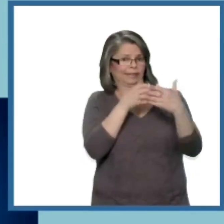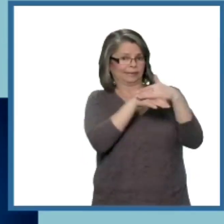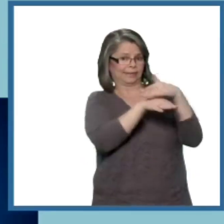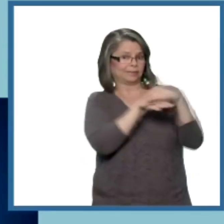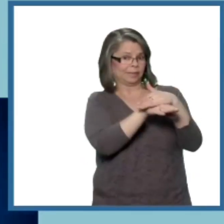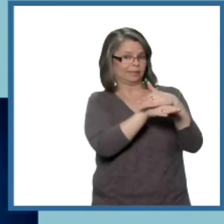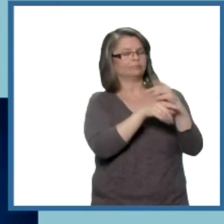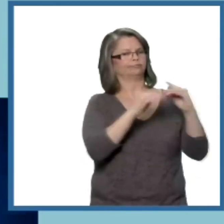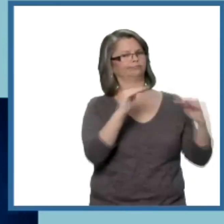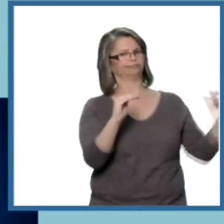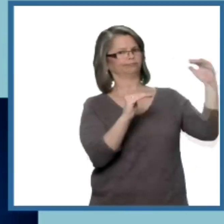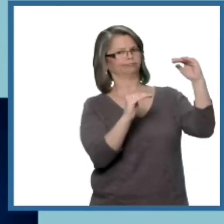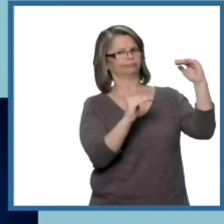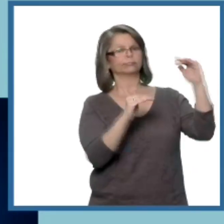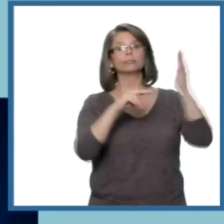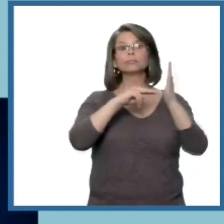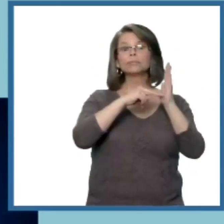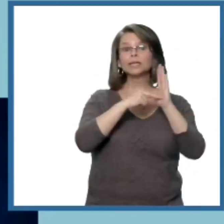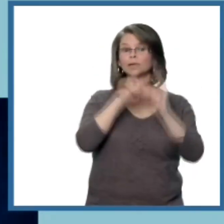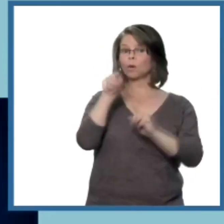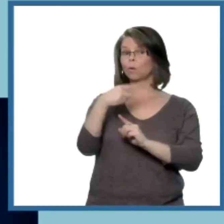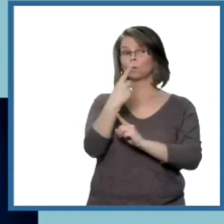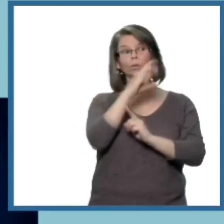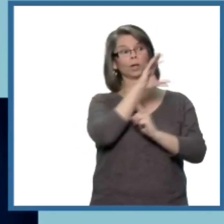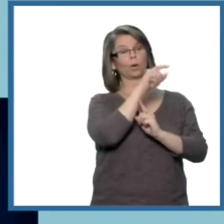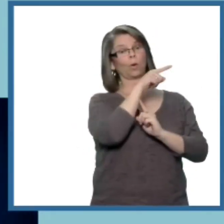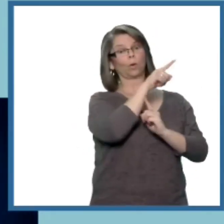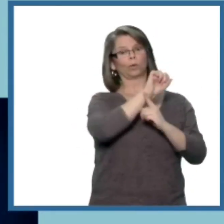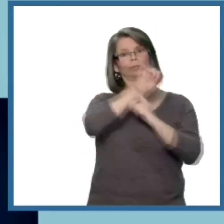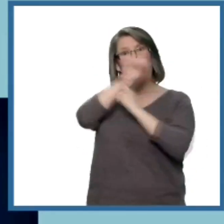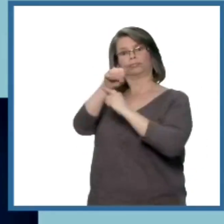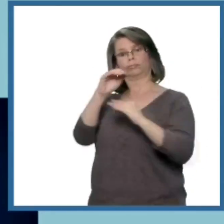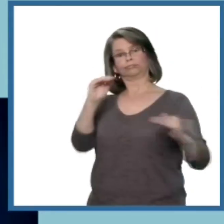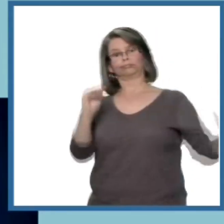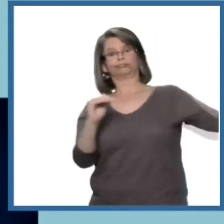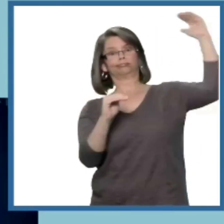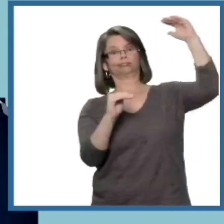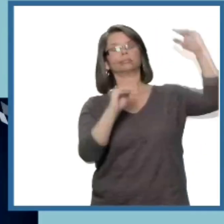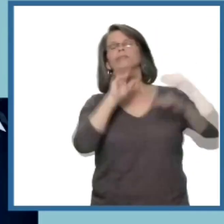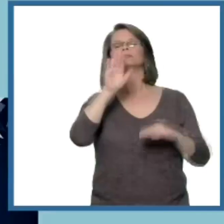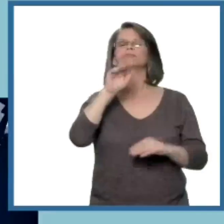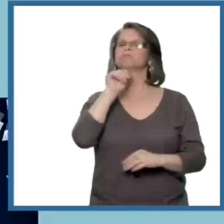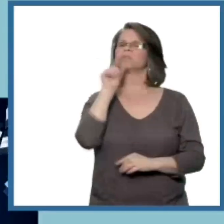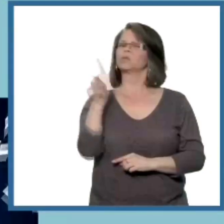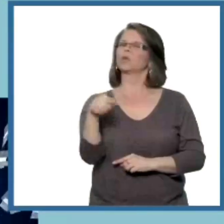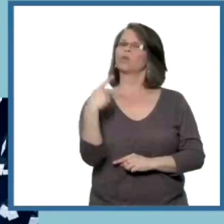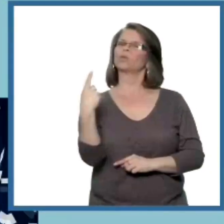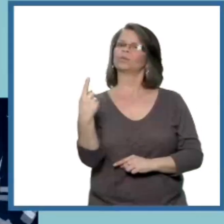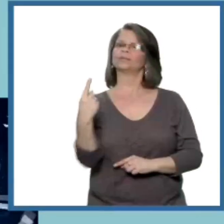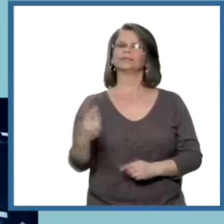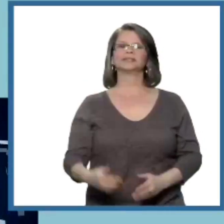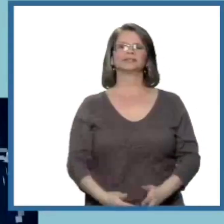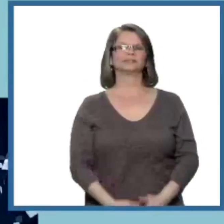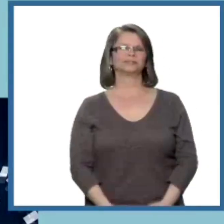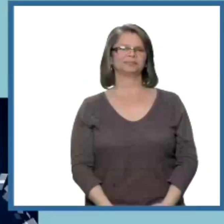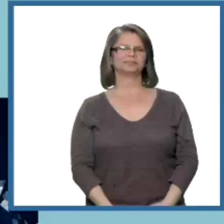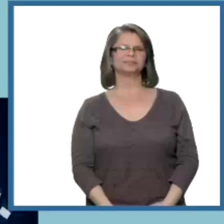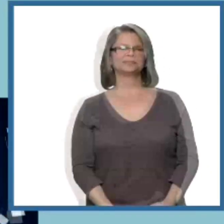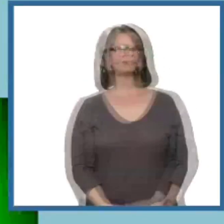the law offering the higher level of accessibility comes first. The Code and the AODA